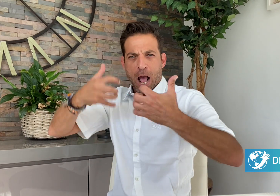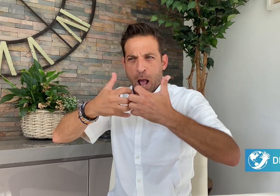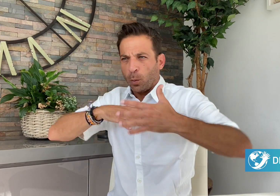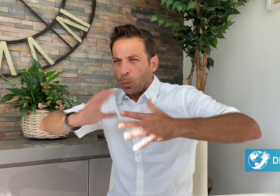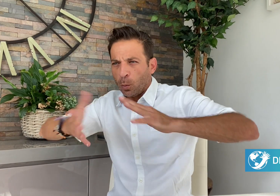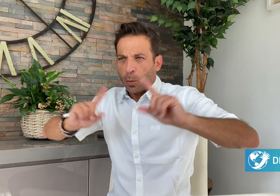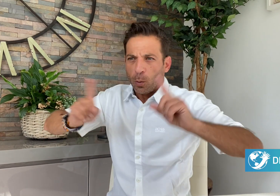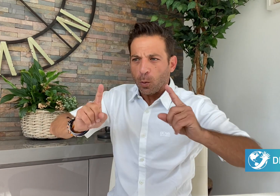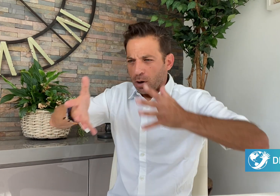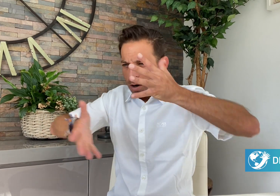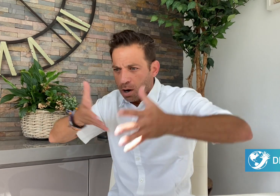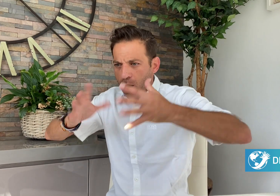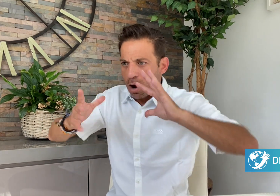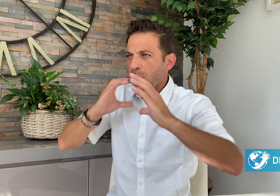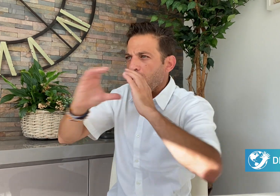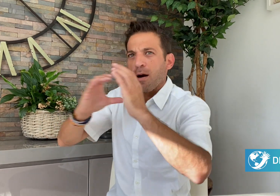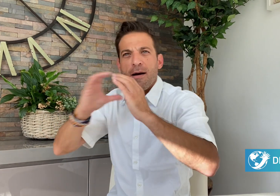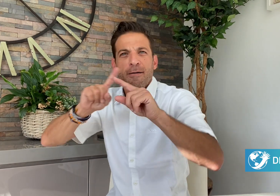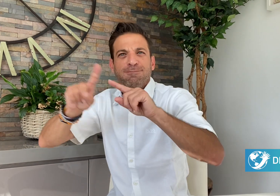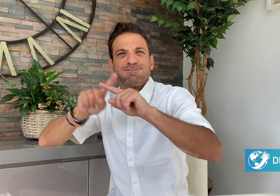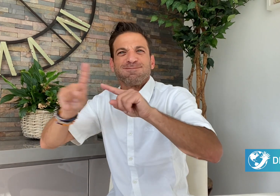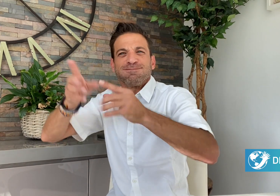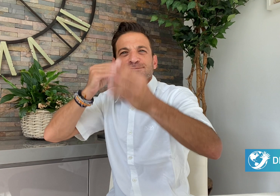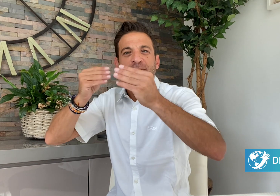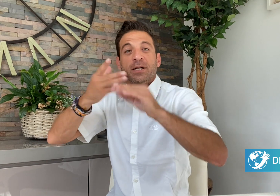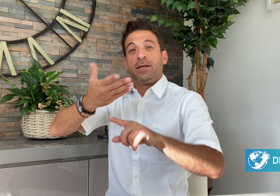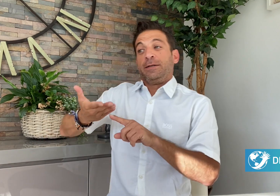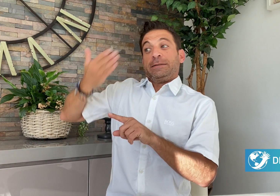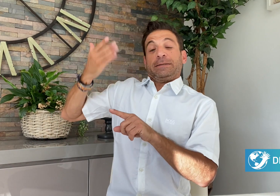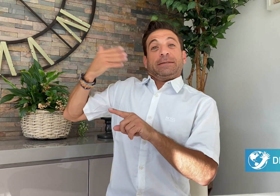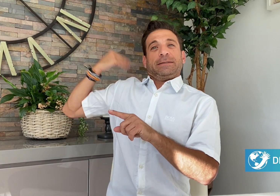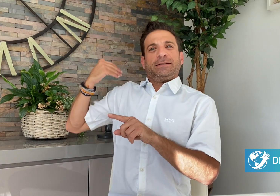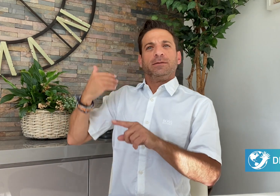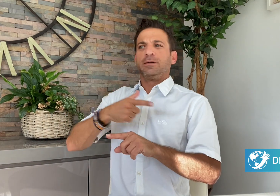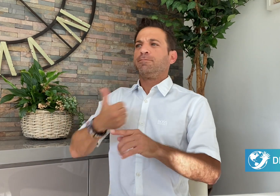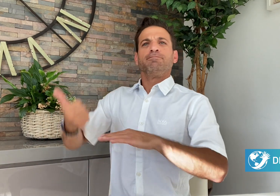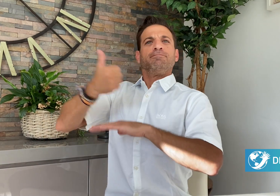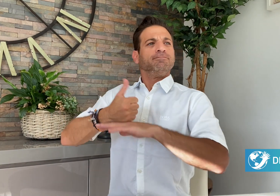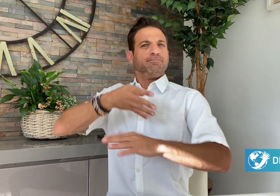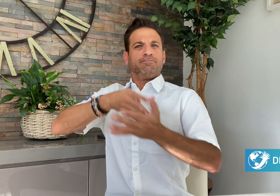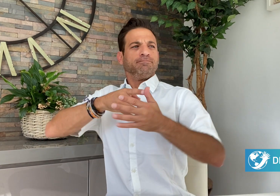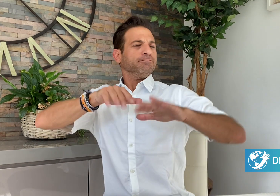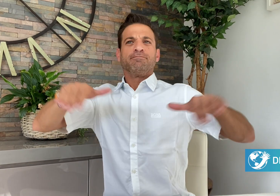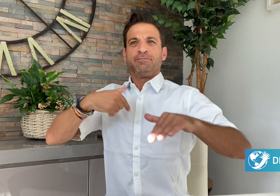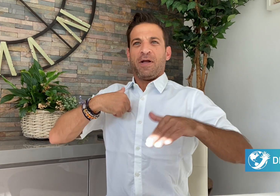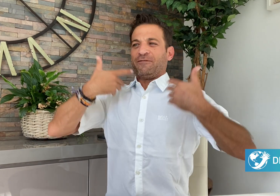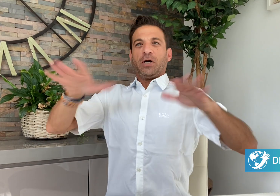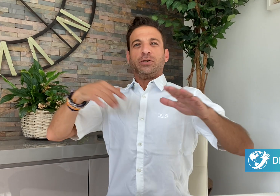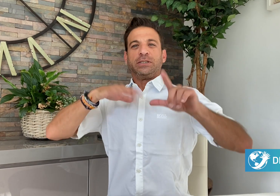the 730 hours earlier this year will be encouraged to receive